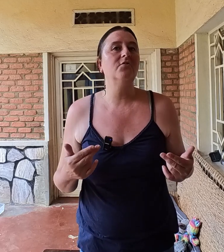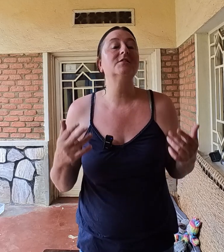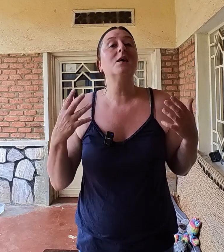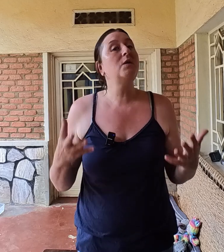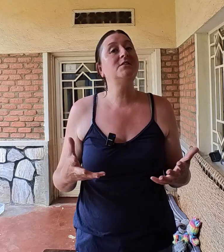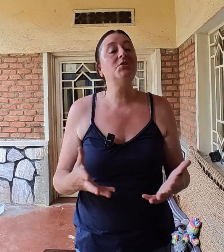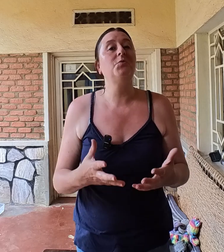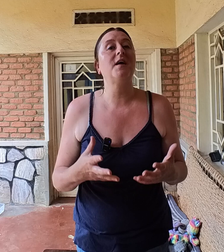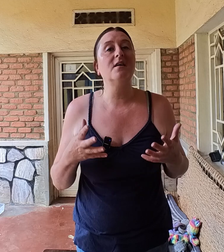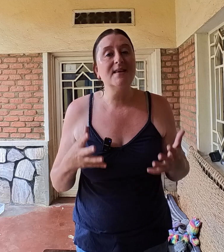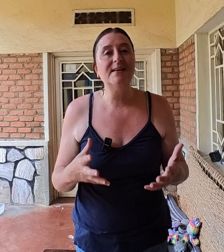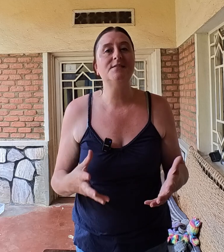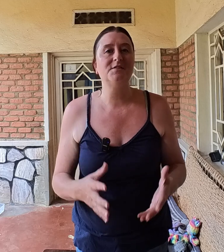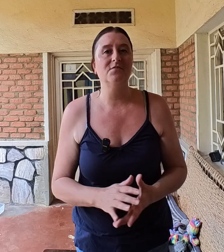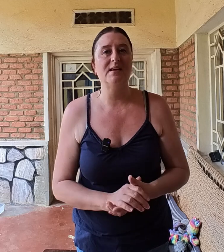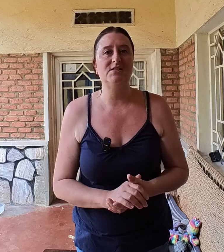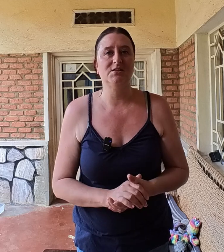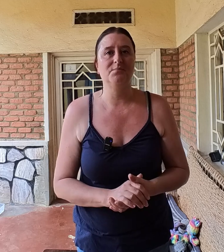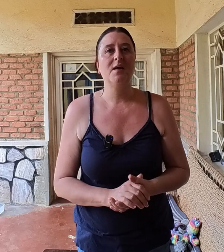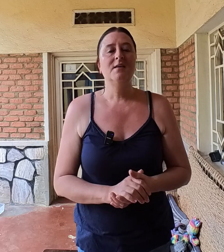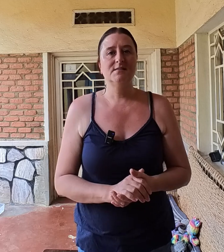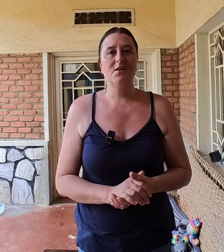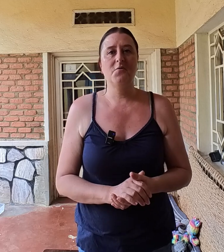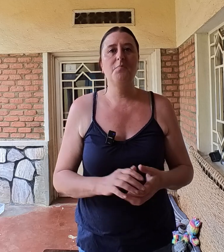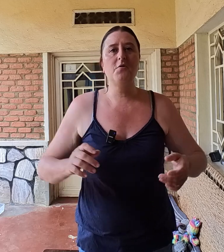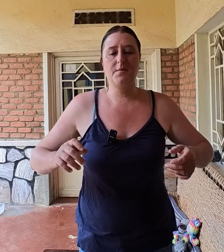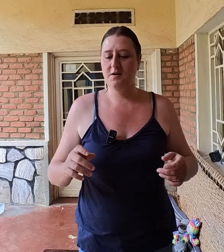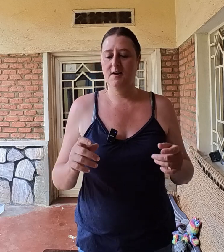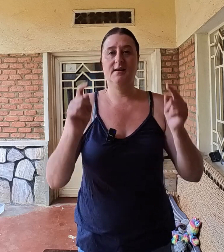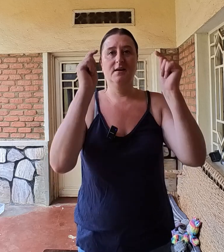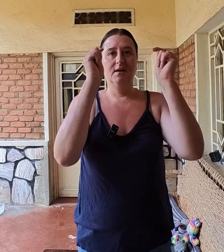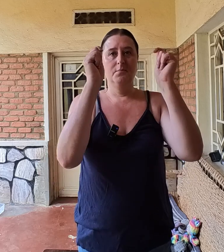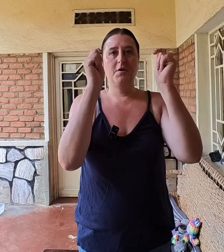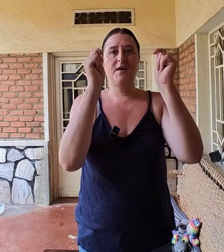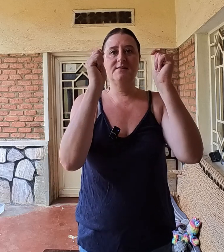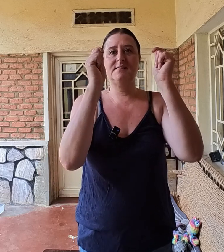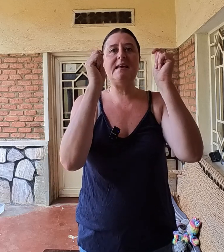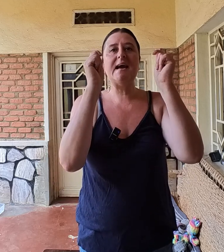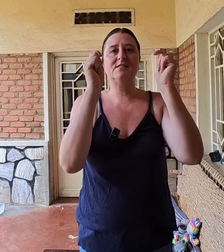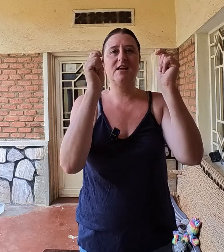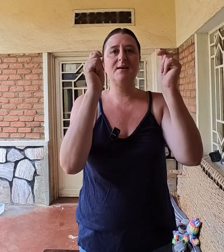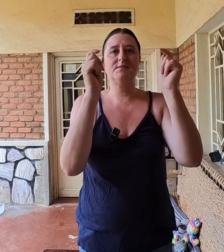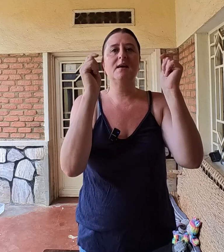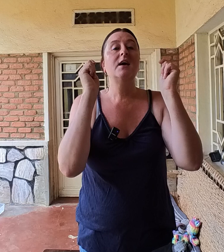I googled it, and we do. They are native to the region. So, porcupine. Both hands T handshapes.